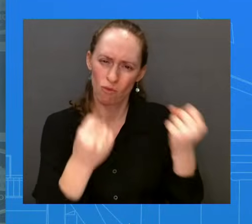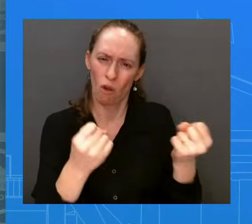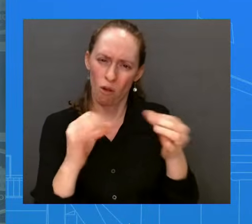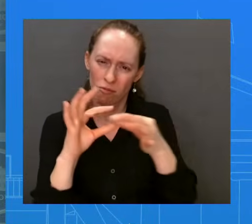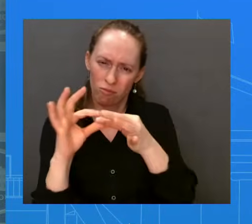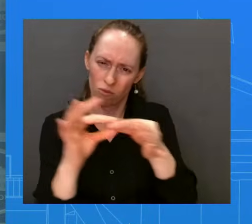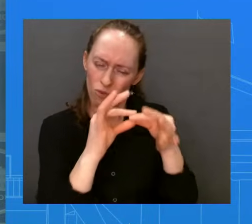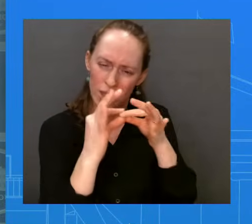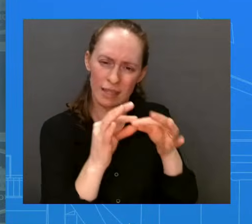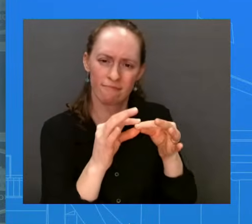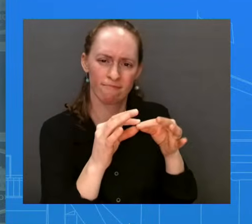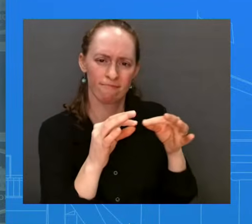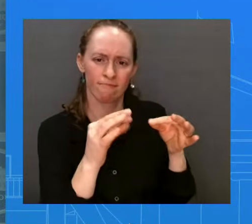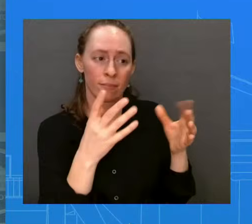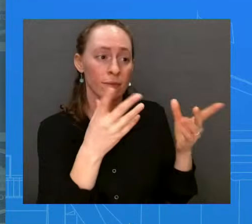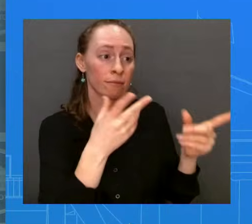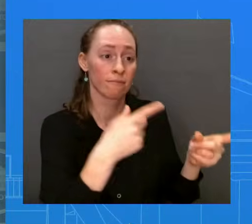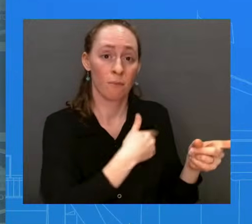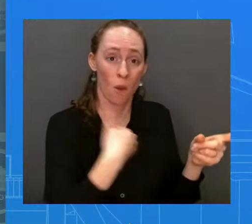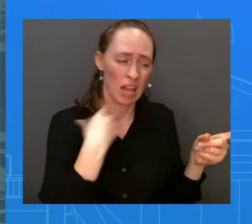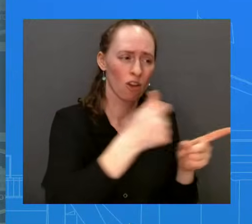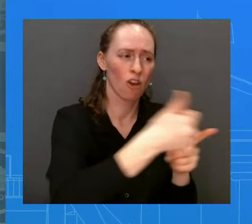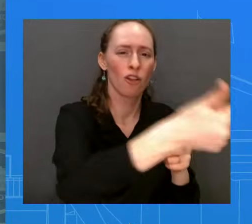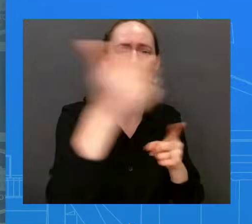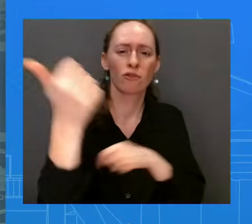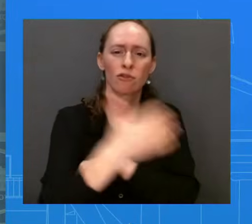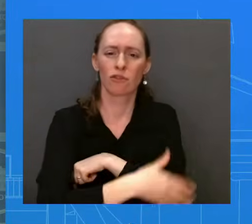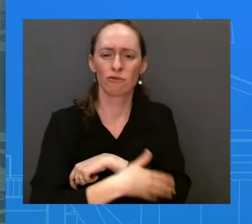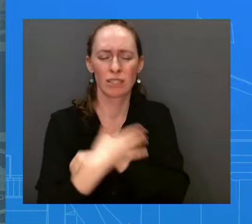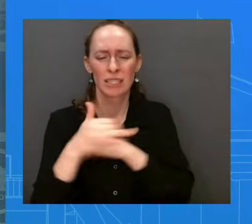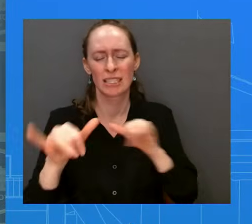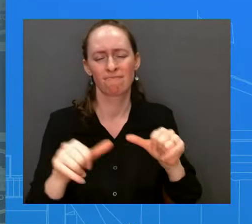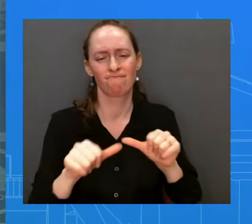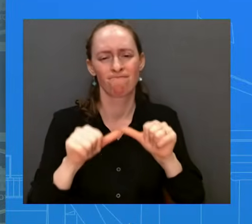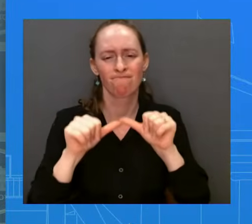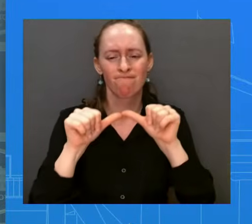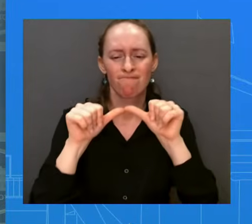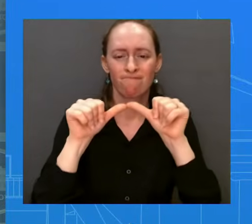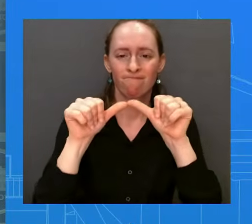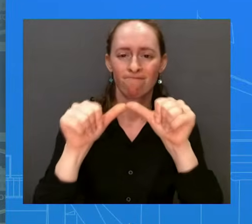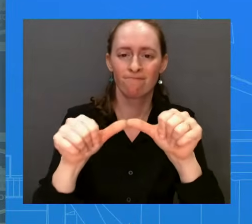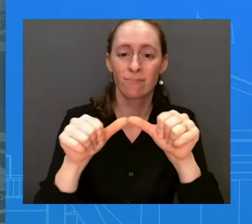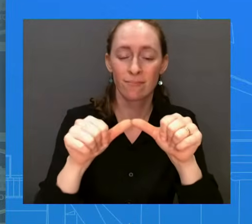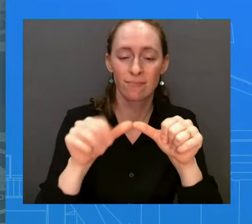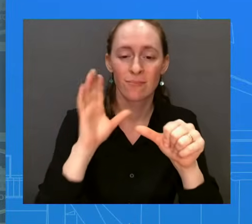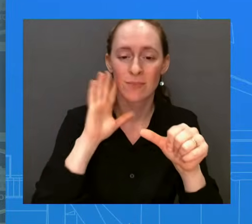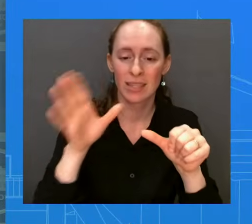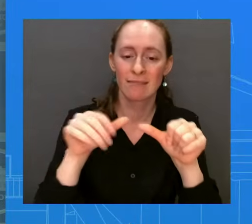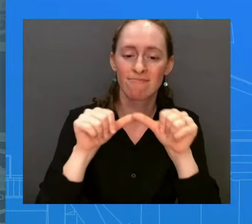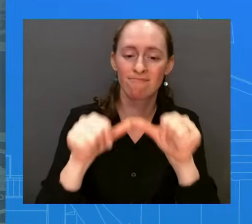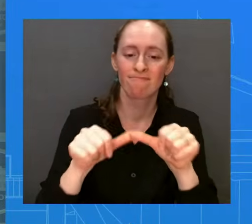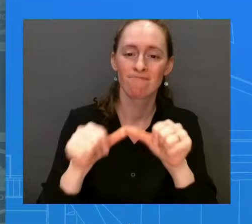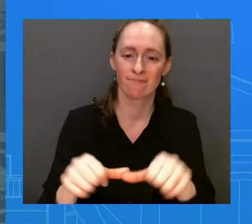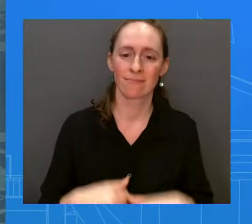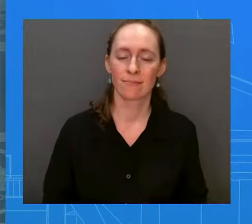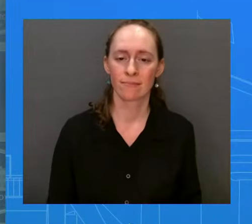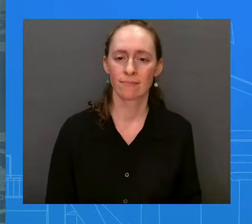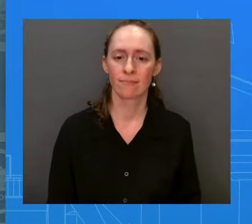be a second year of war. >> Ms. Jean-Pierre: All right -- The Press: What is the message -- Ms. Jean-Pierre: James, you have the last question The Press: -- to the people of Poland? Ms. Jean-Pierre: James, you have the -- The Press: Okay, thank you very much. Ms. Jean-Pierre: We actually have to end the briefing.